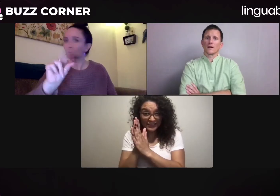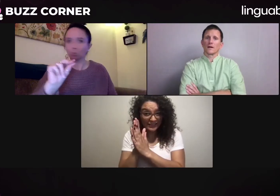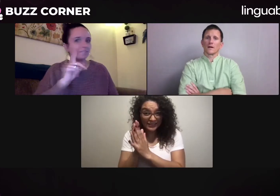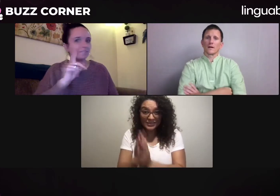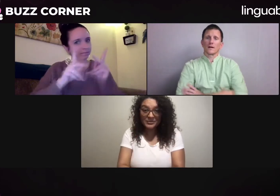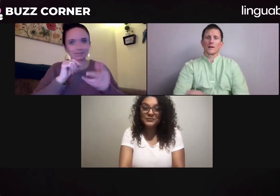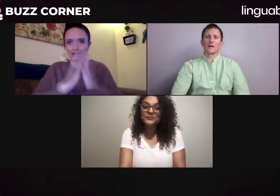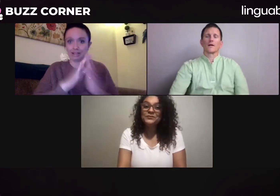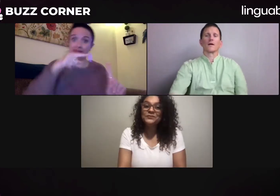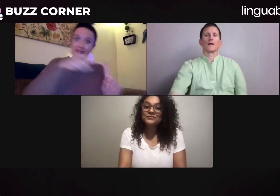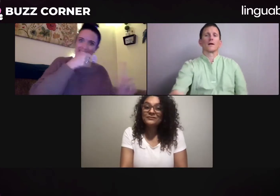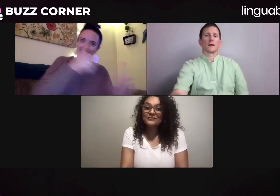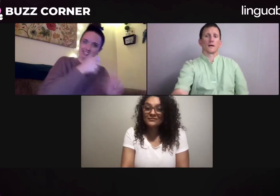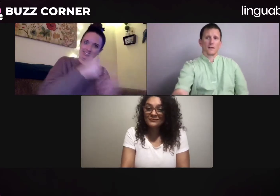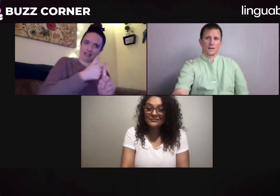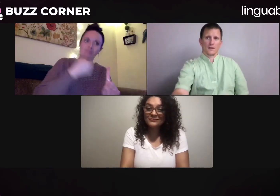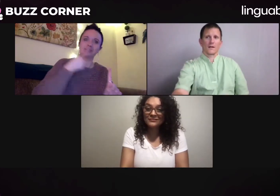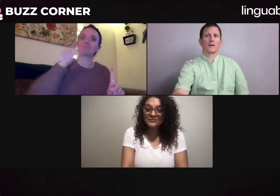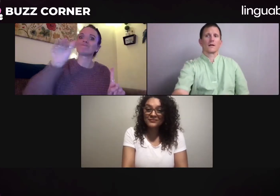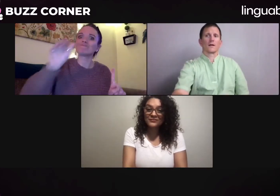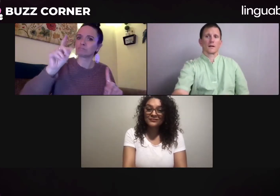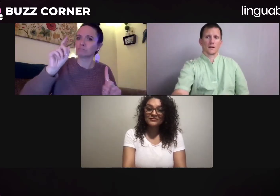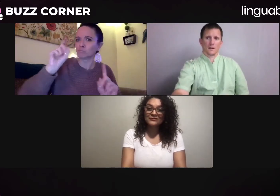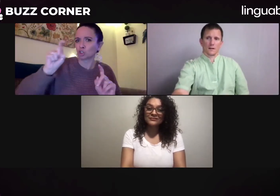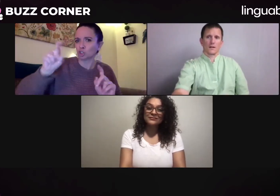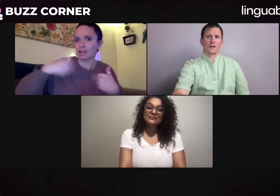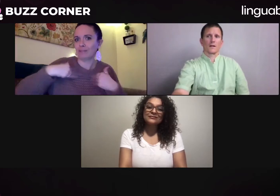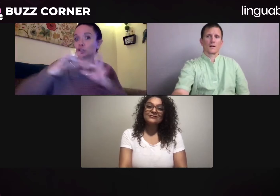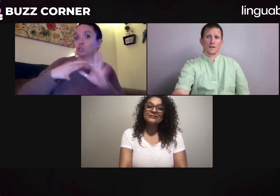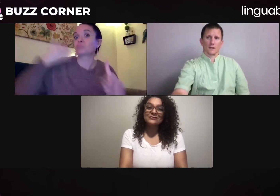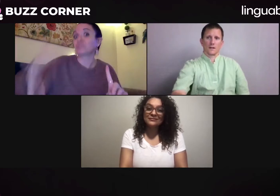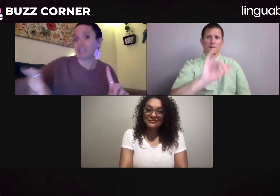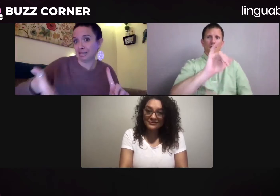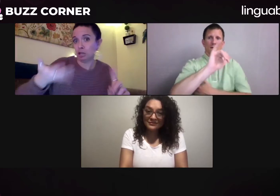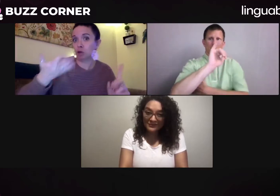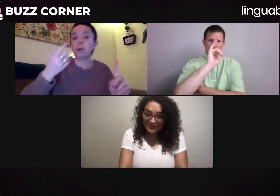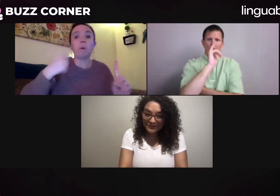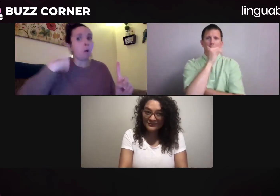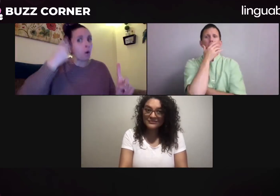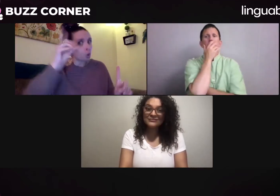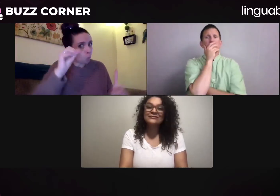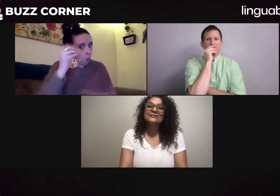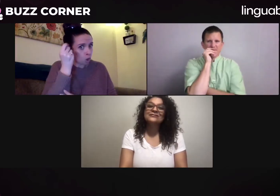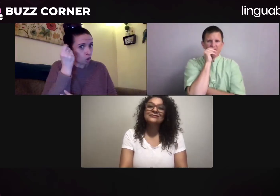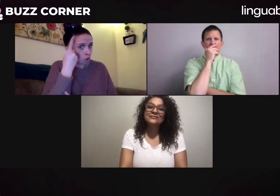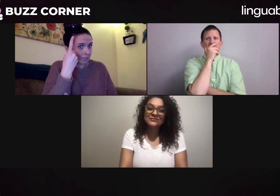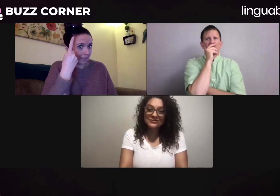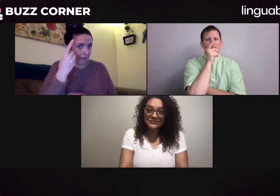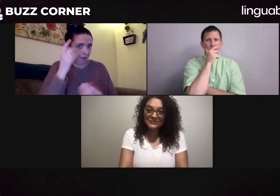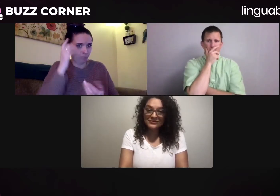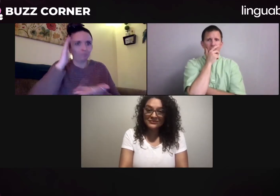So to clarify, there was no request from from any of you, correct? Yeah, there was just an interpreter already there.